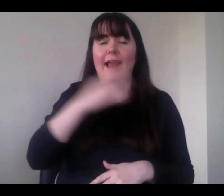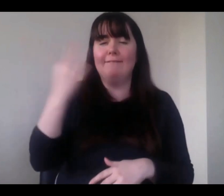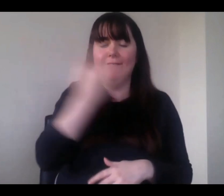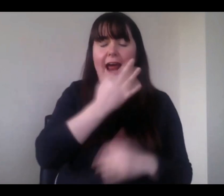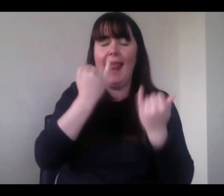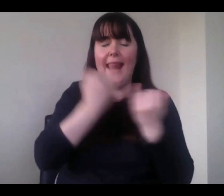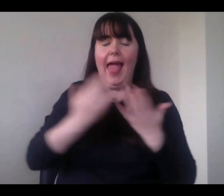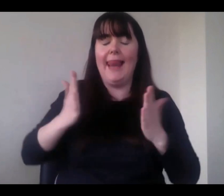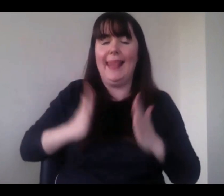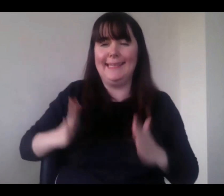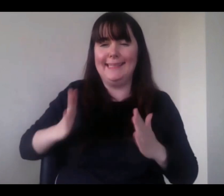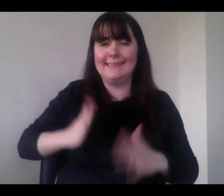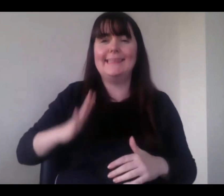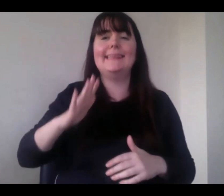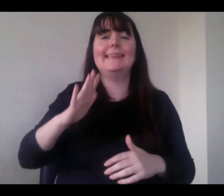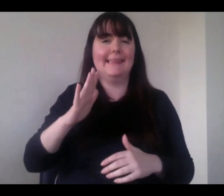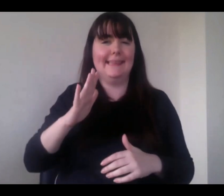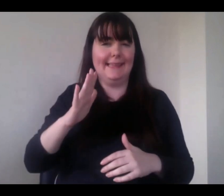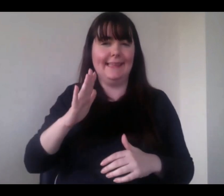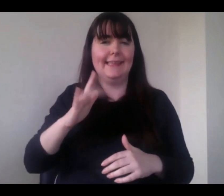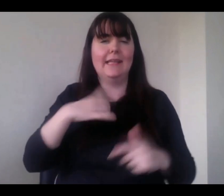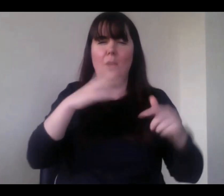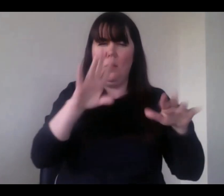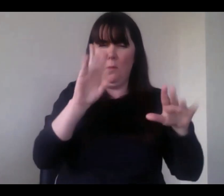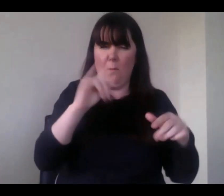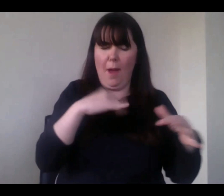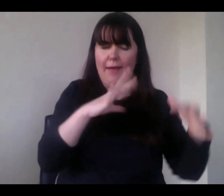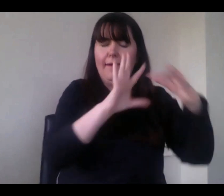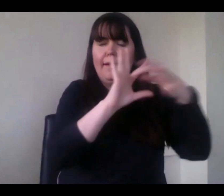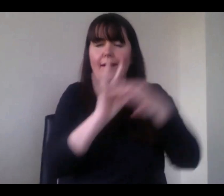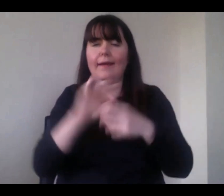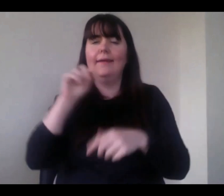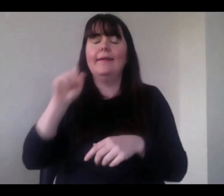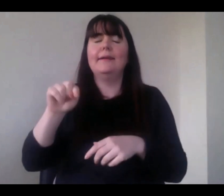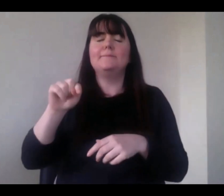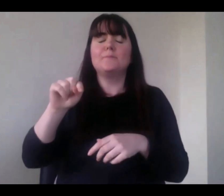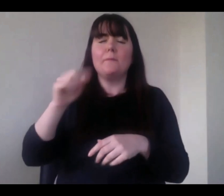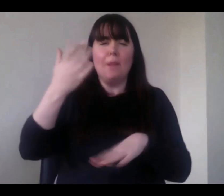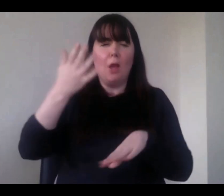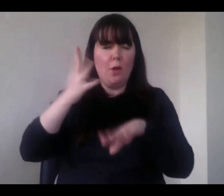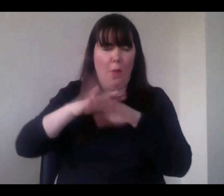we removed it from 'The King of Spain's Daughter', paralleled it with it, but we called it